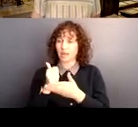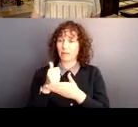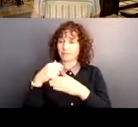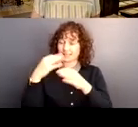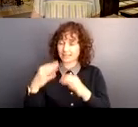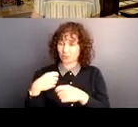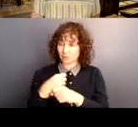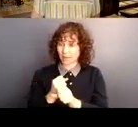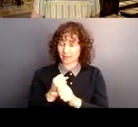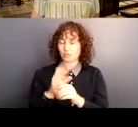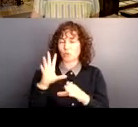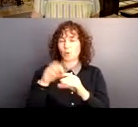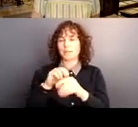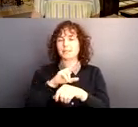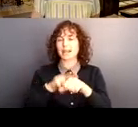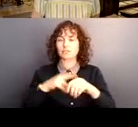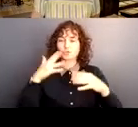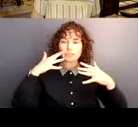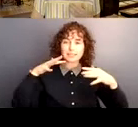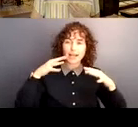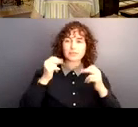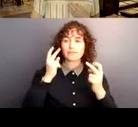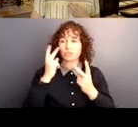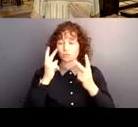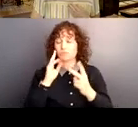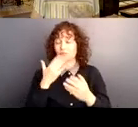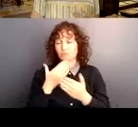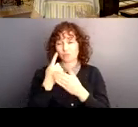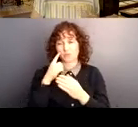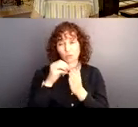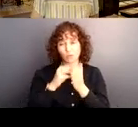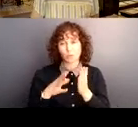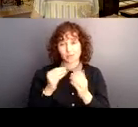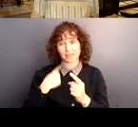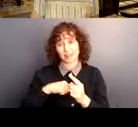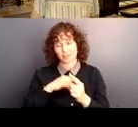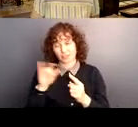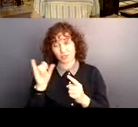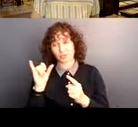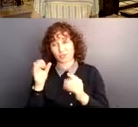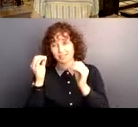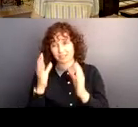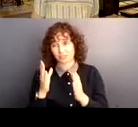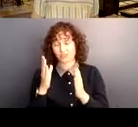and sounds is not only good for our students, but good for us as well as teachers therapists and facilitators.